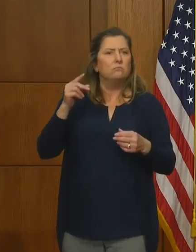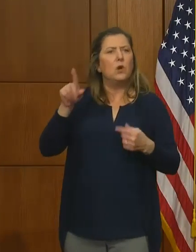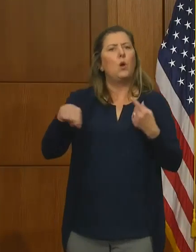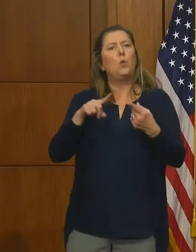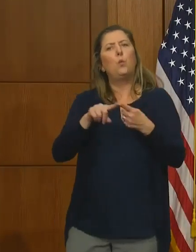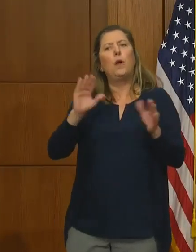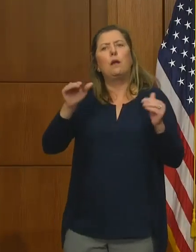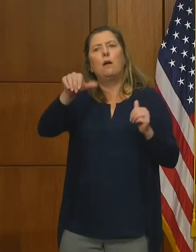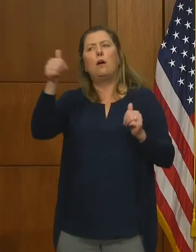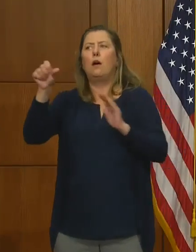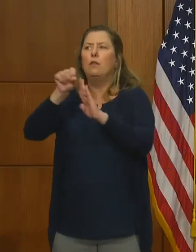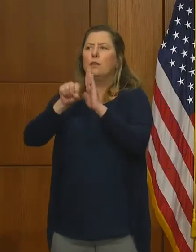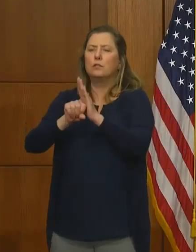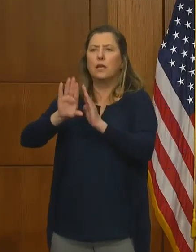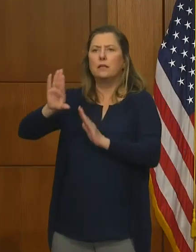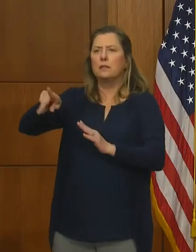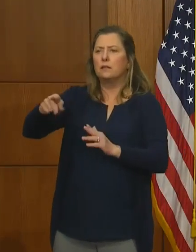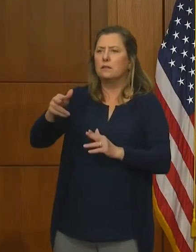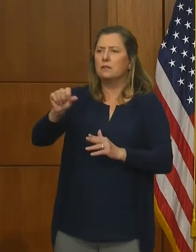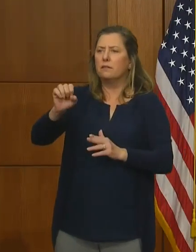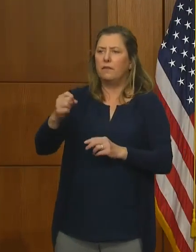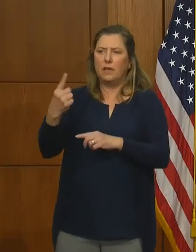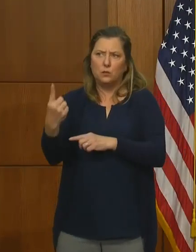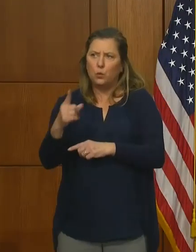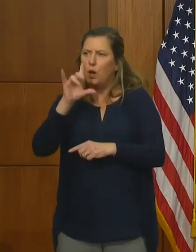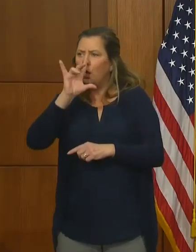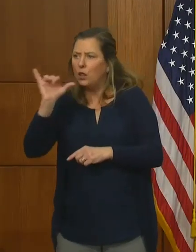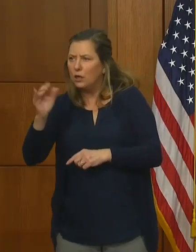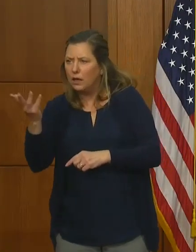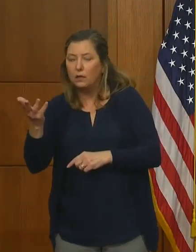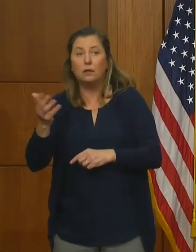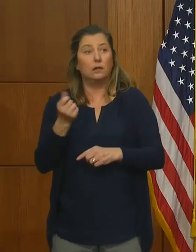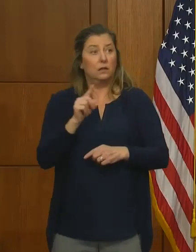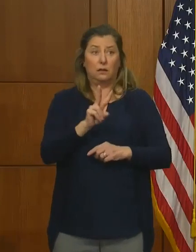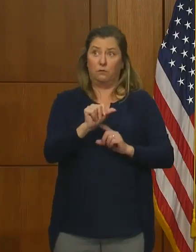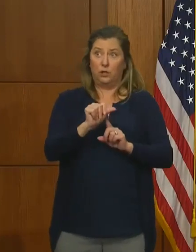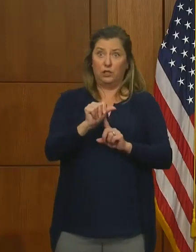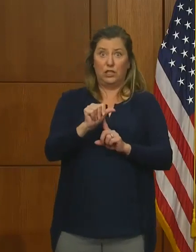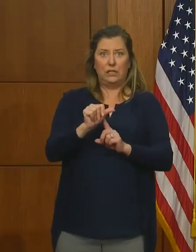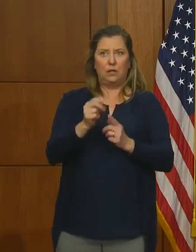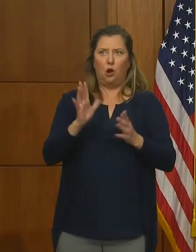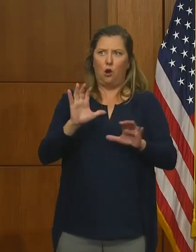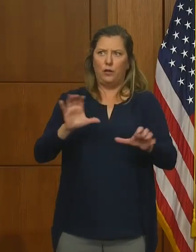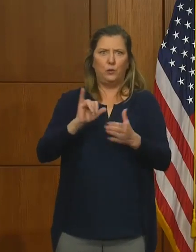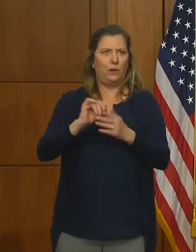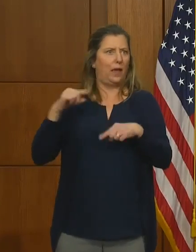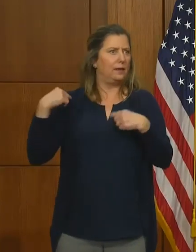THE GOVERNOR MENTIONED- TO LOOK AT WHAT STATES ARE DOING ONE DAY WHEN THEY HAVE THEIR PHASE